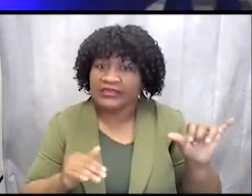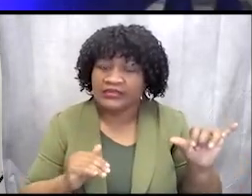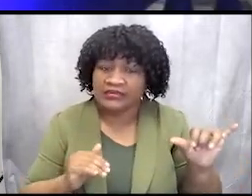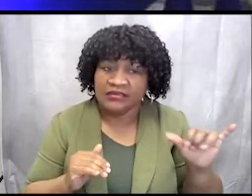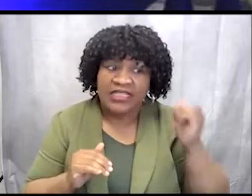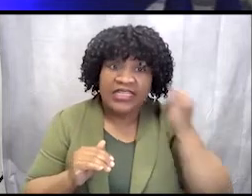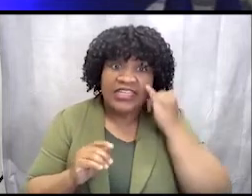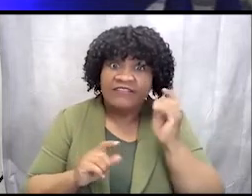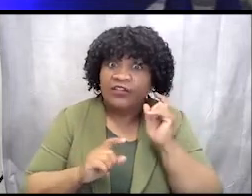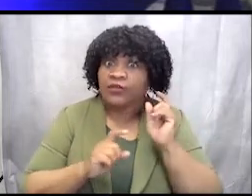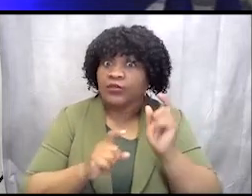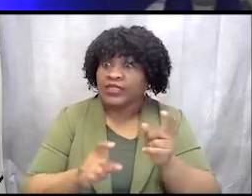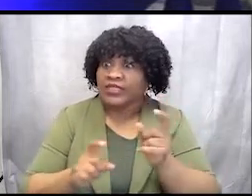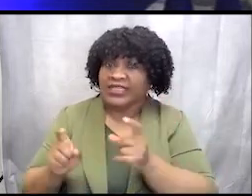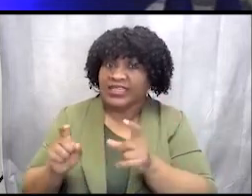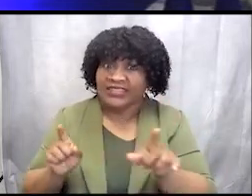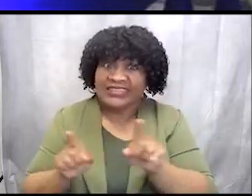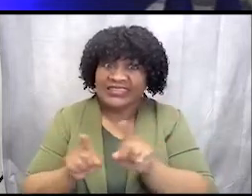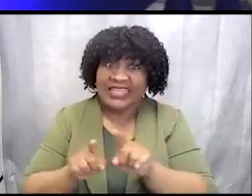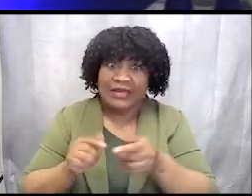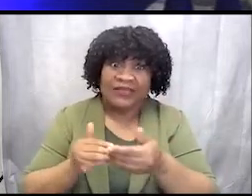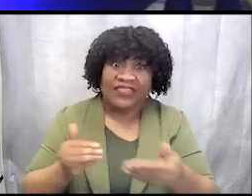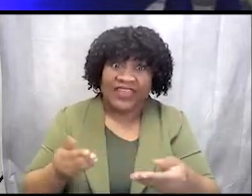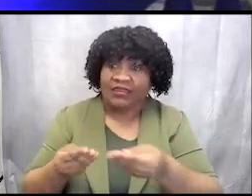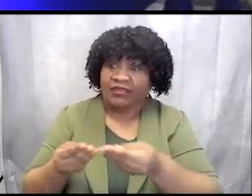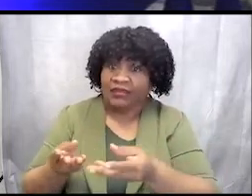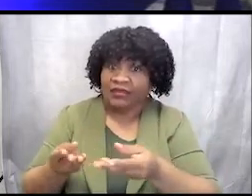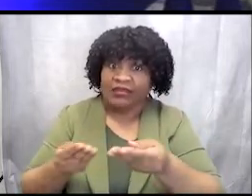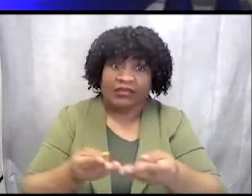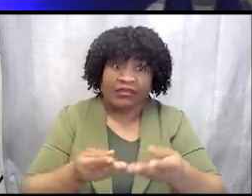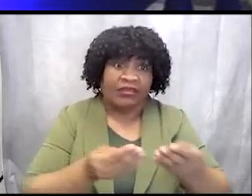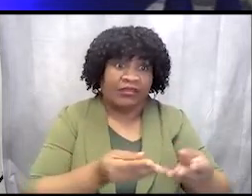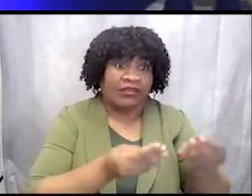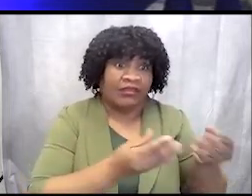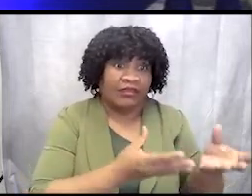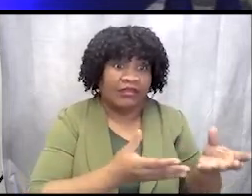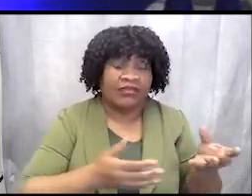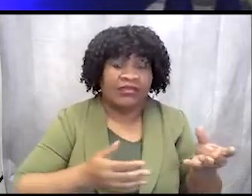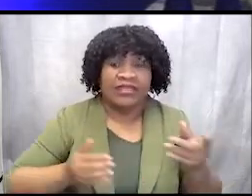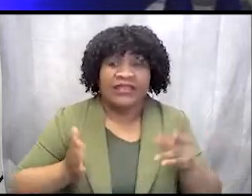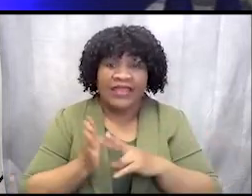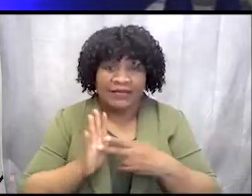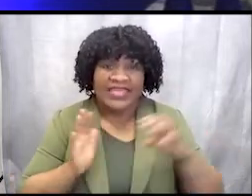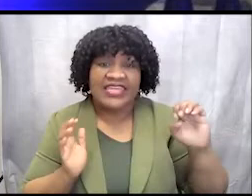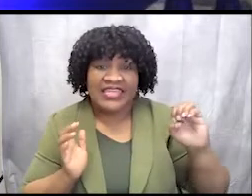If you give everybody the same thing, I see that as equality.